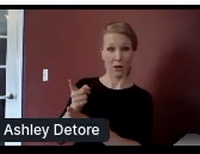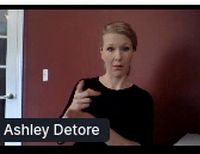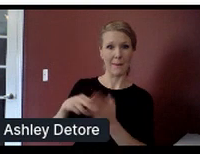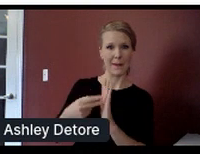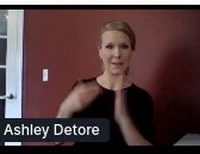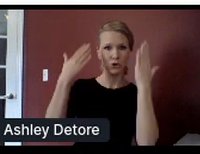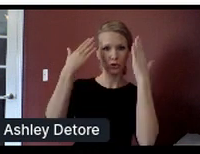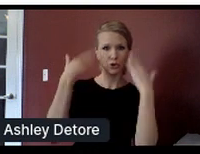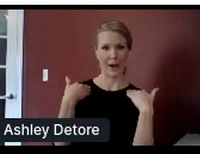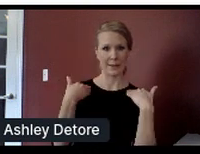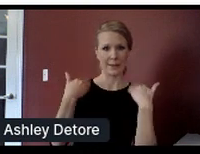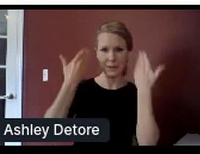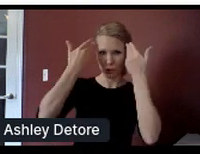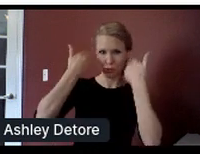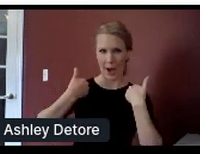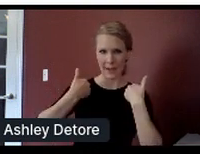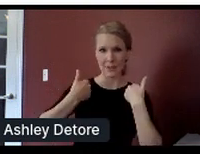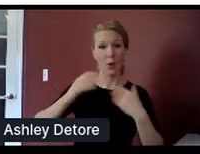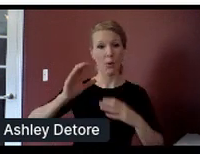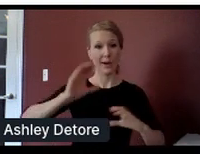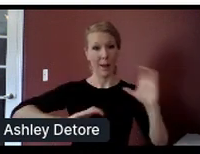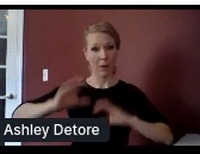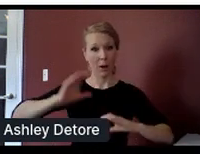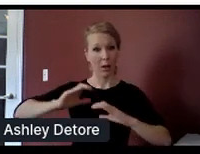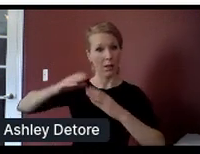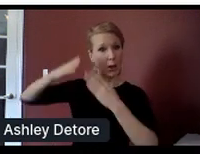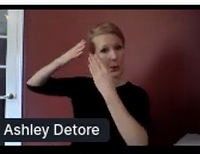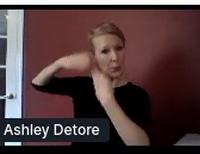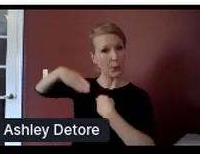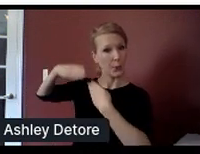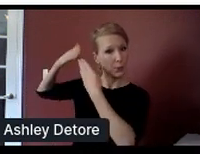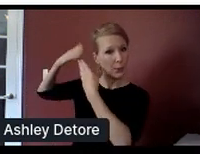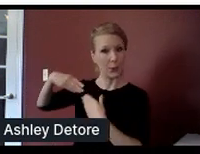So I put chemicals on my hair for years and years and years.